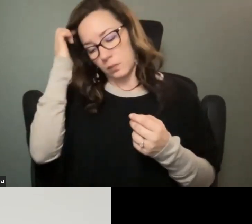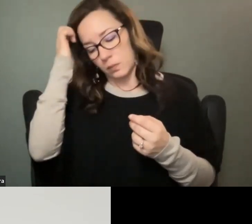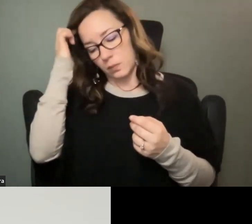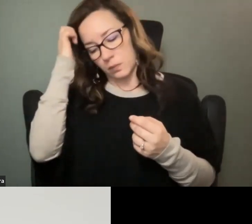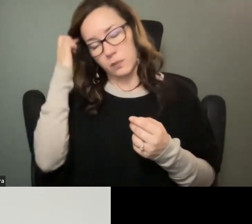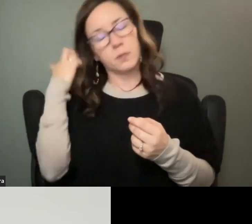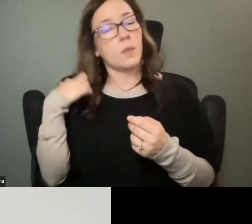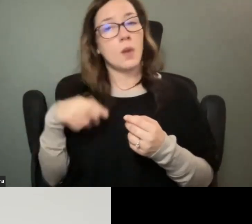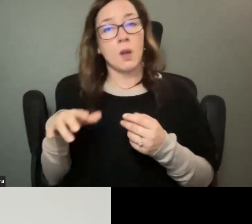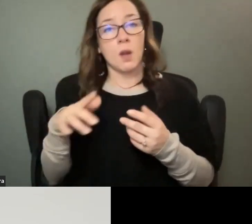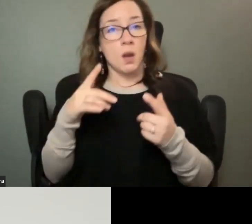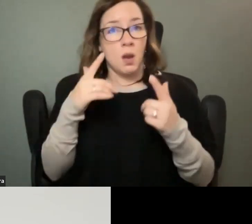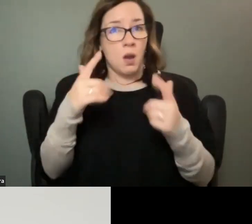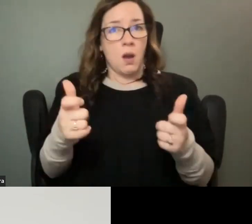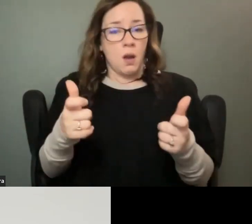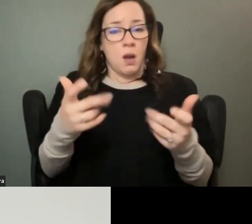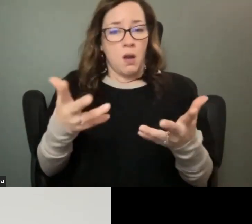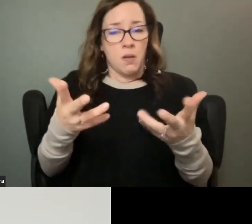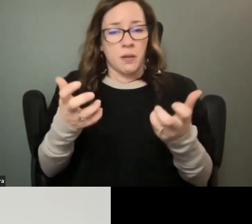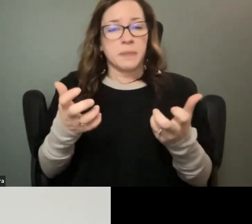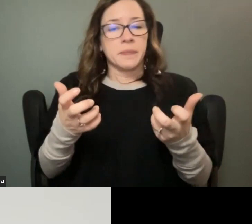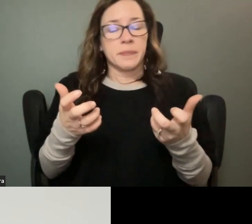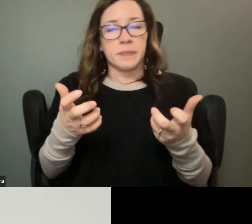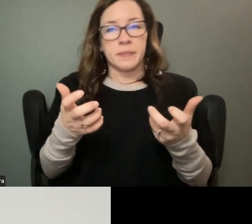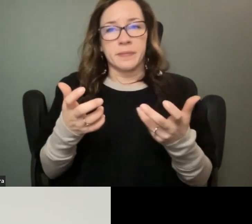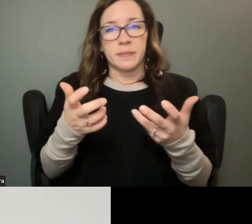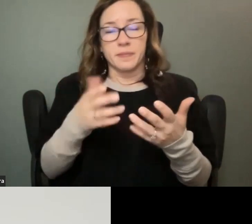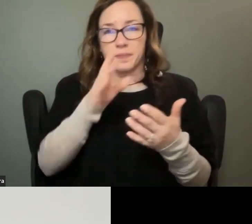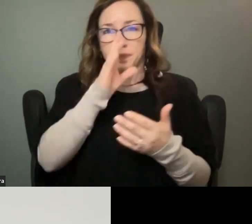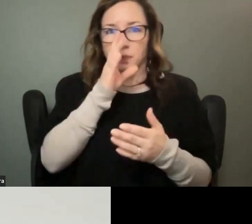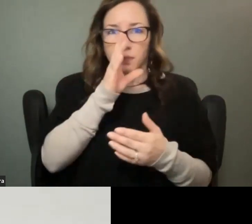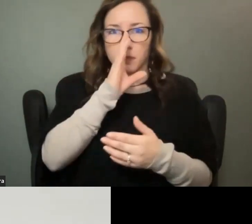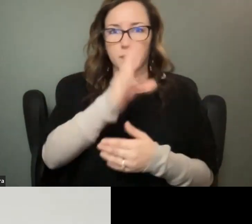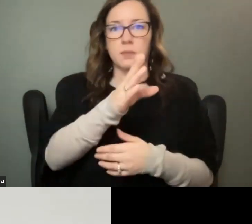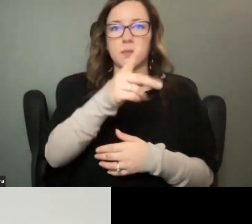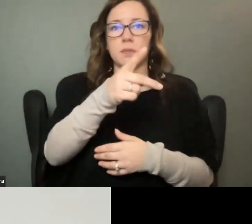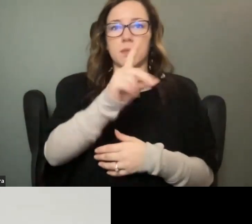so how you want to structure your if you want to be the sole PD or if you want to